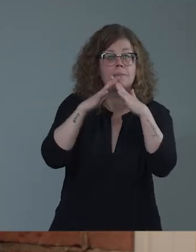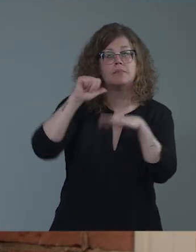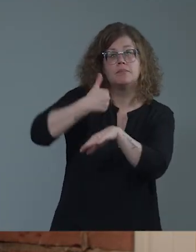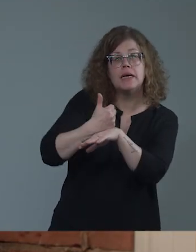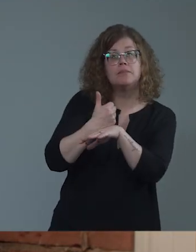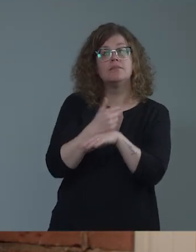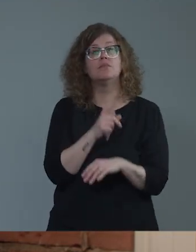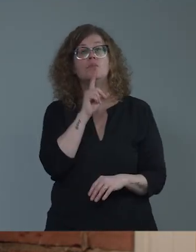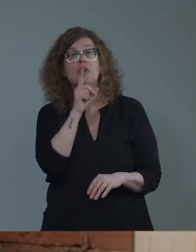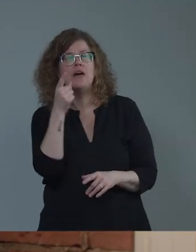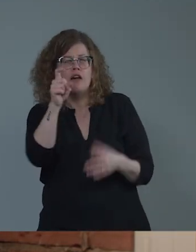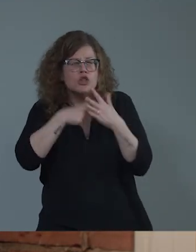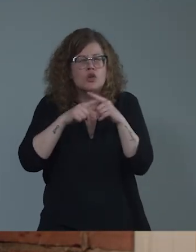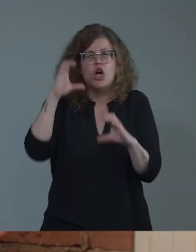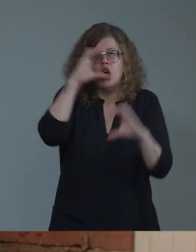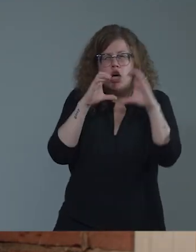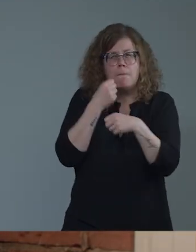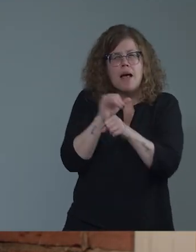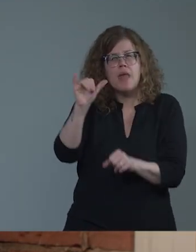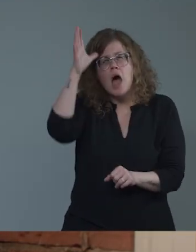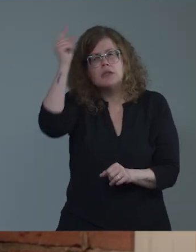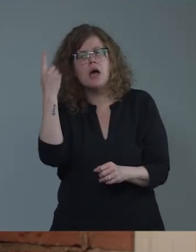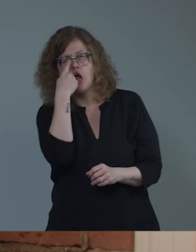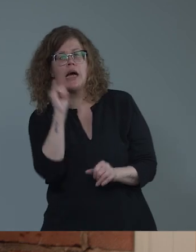So depending on whether your artwork is two dimensional or three dimensional,